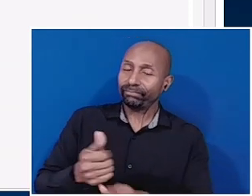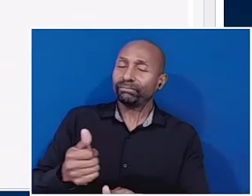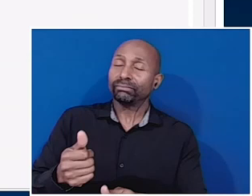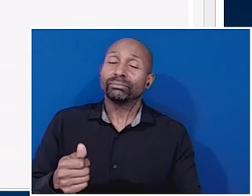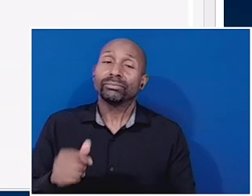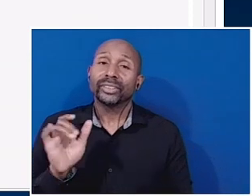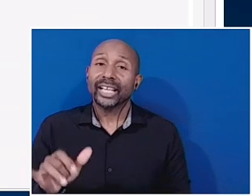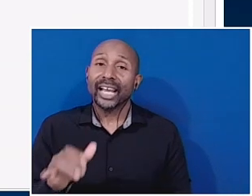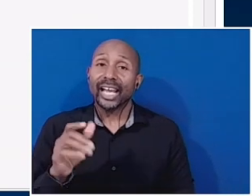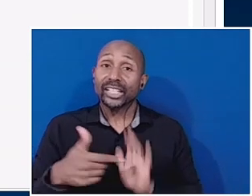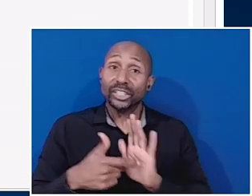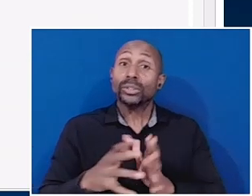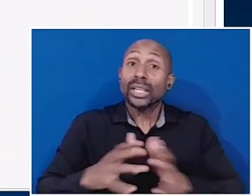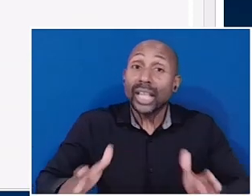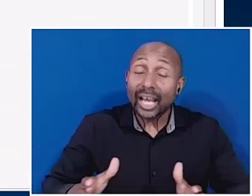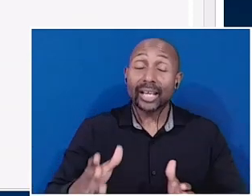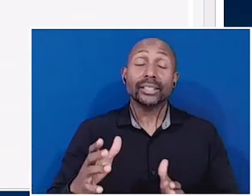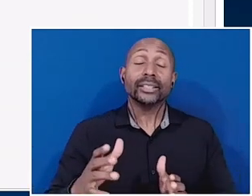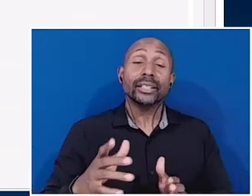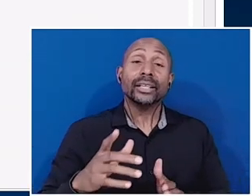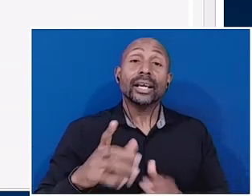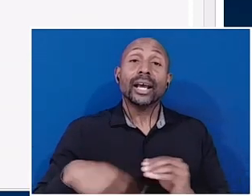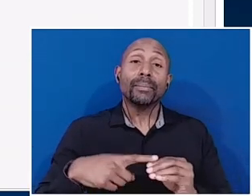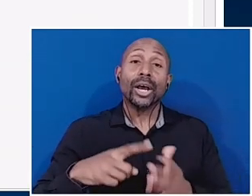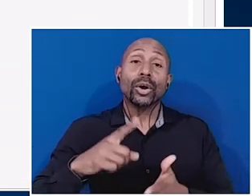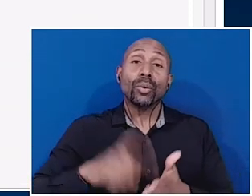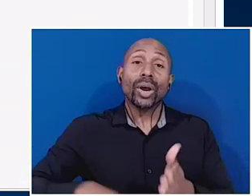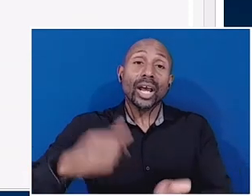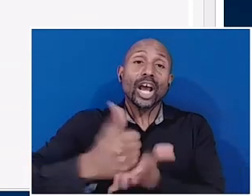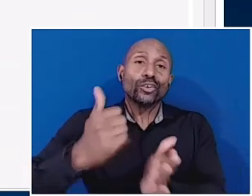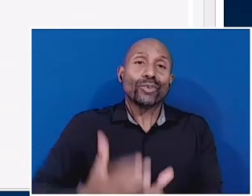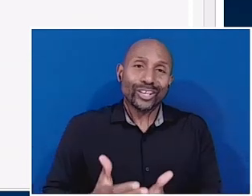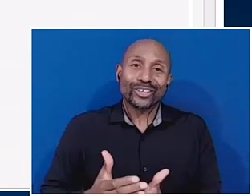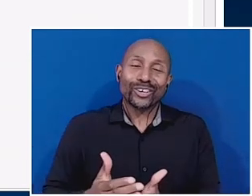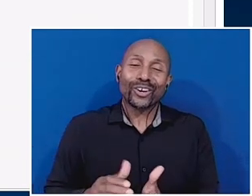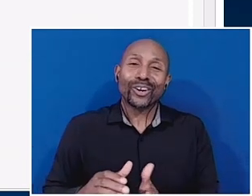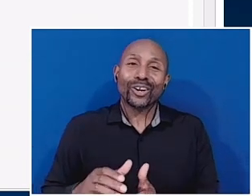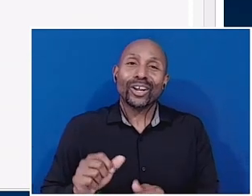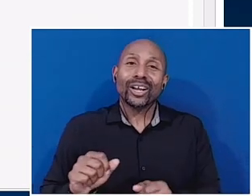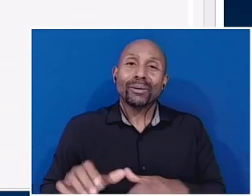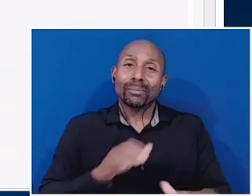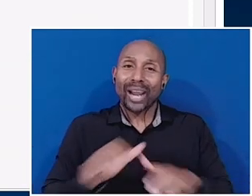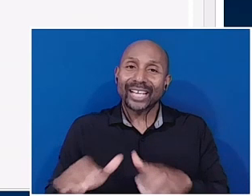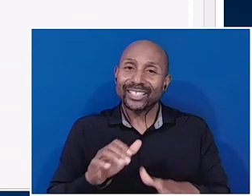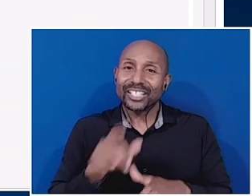the accreditors' practices on what's going on in terms of transfer credit. I want to remind people, accreditors were